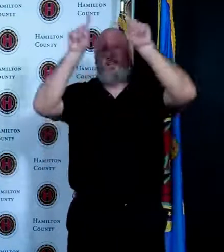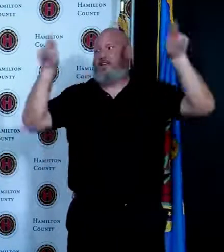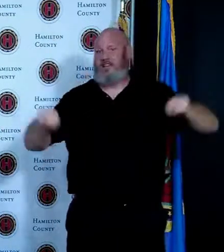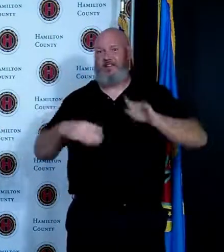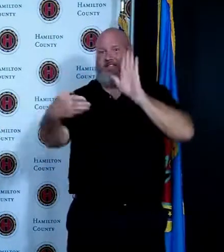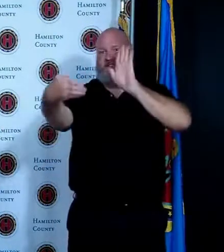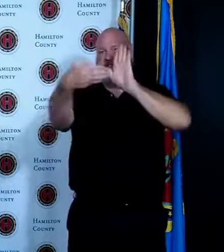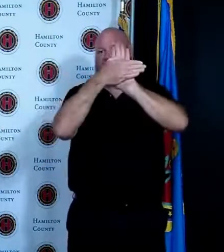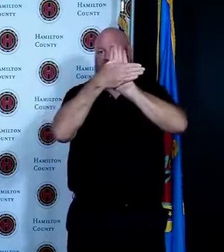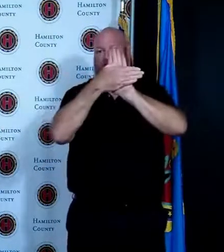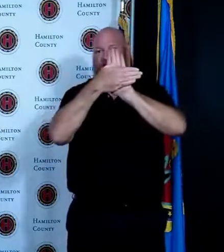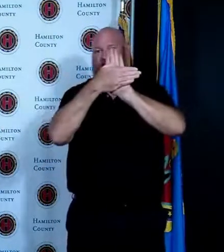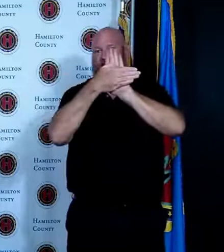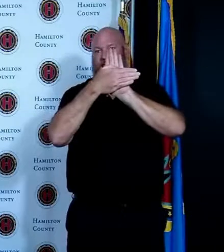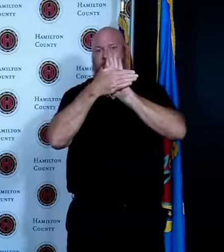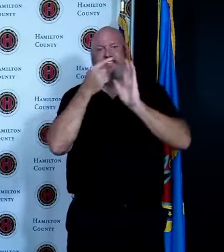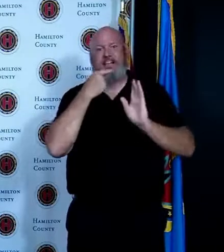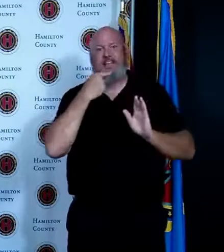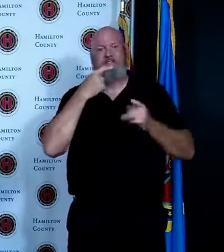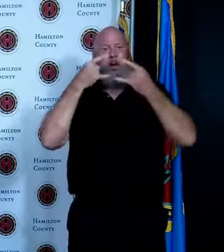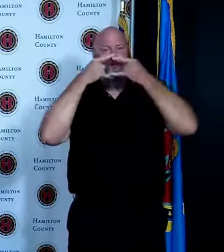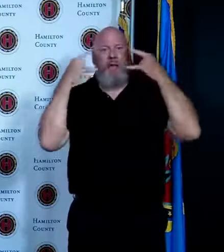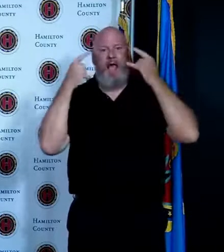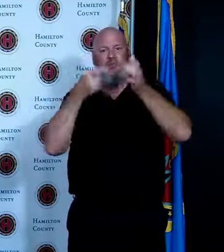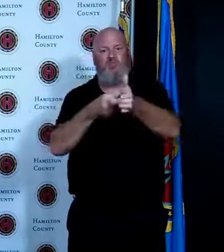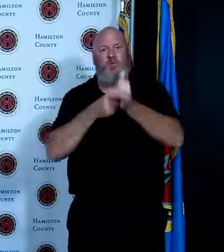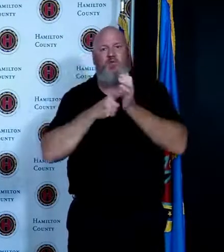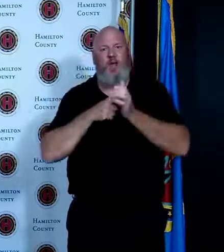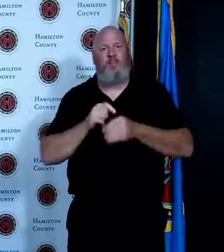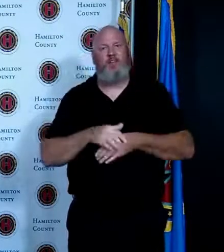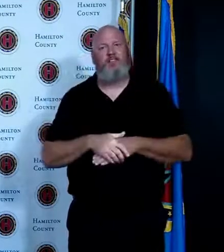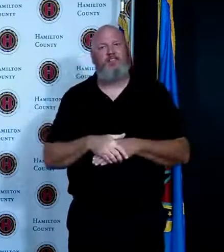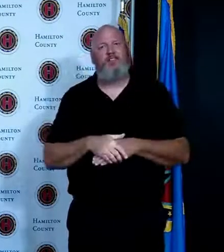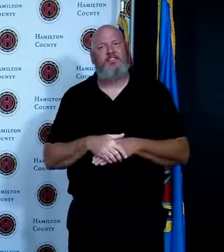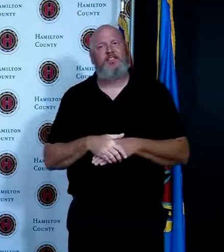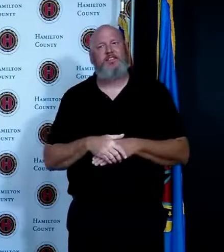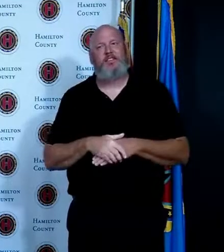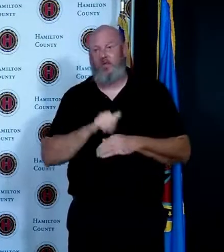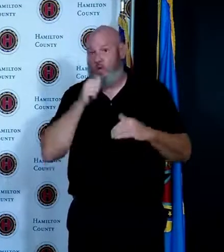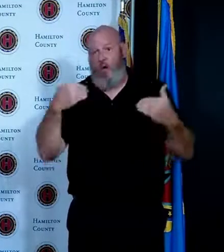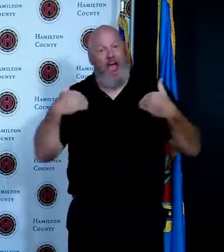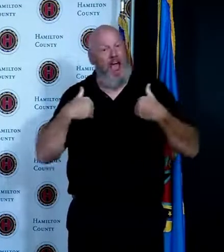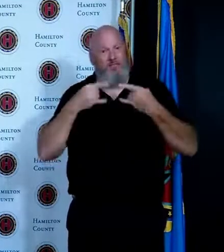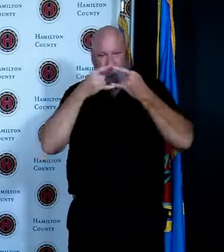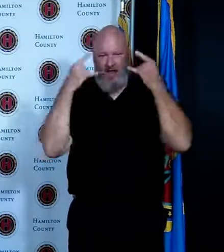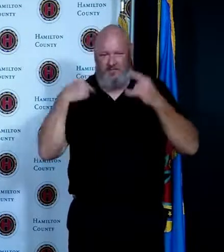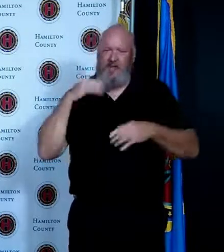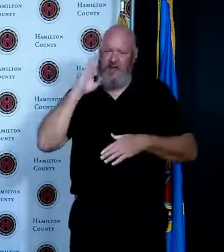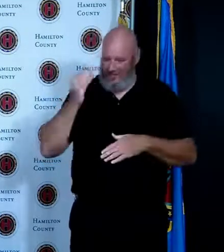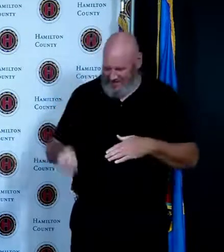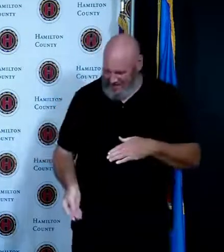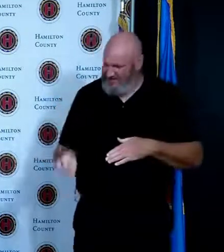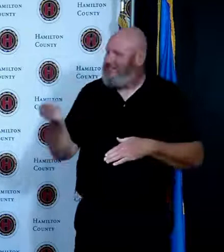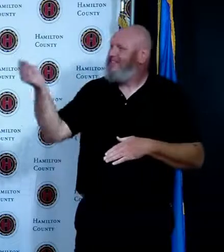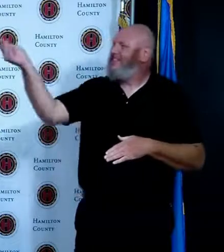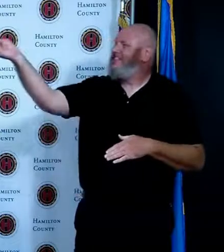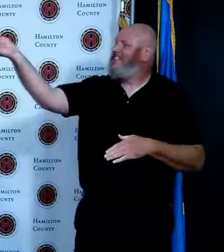to lead that charge anyone who doesn't have a mask we're giving them a mask this like I keep saying this is not about trying to catch people doing the